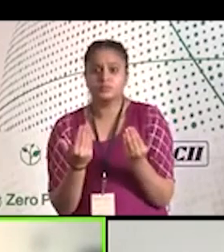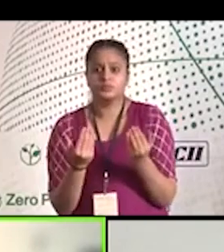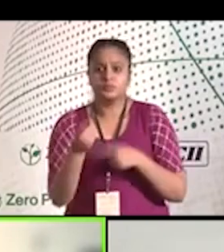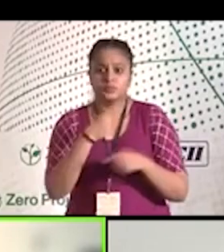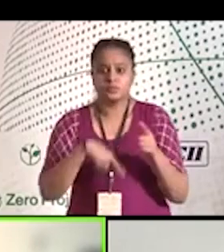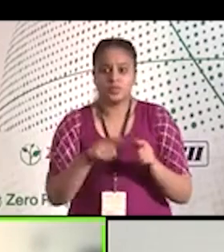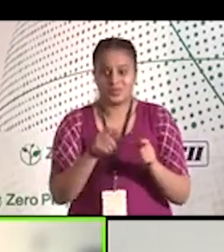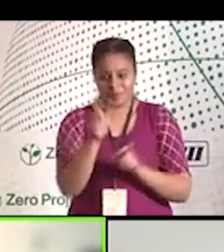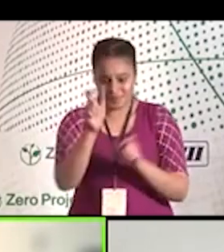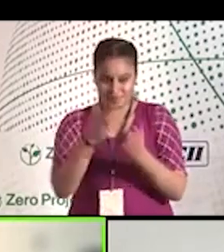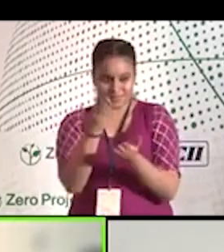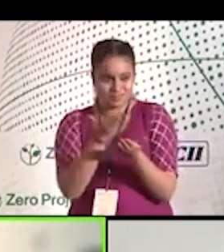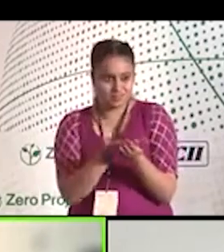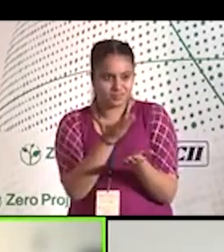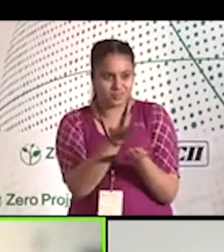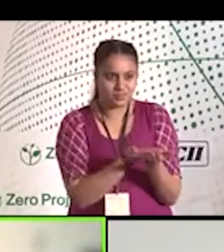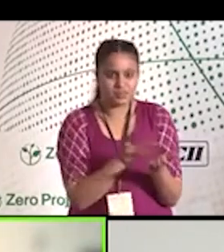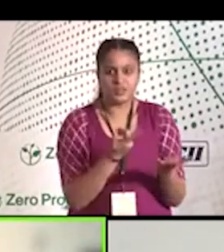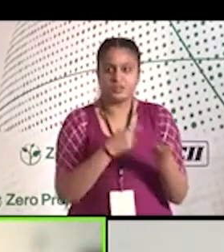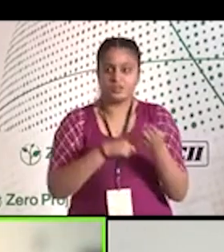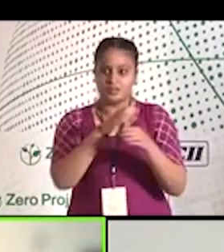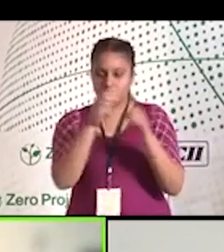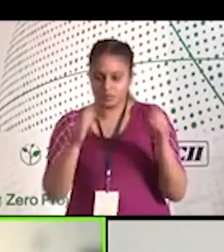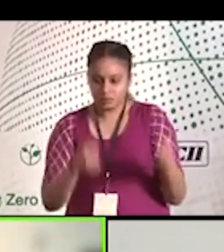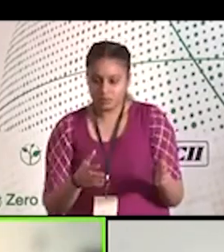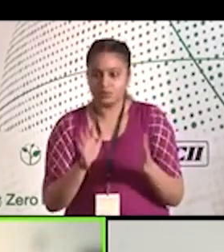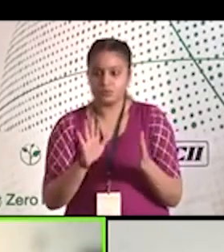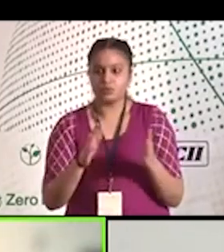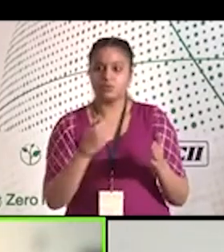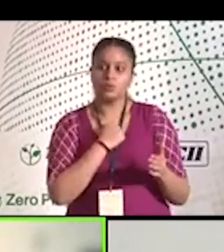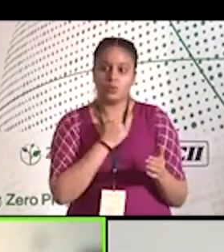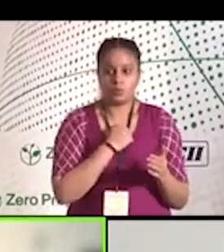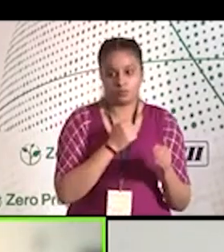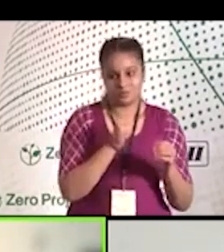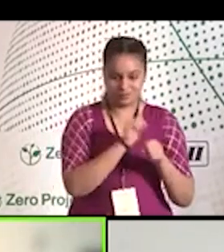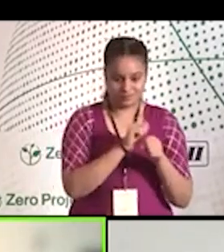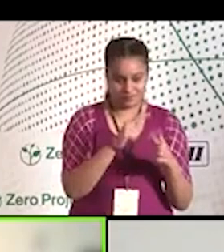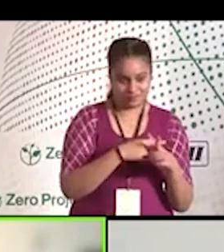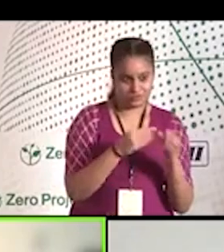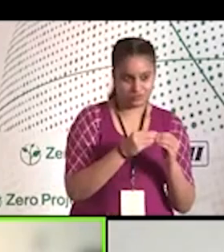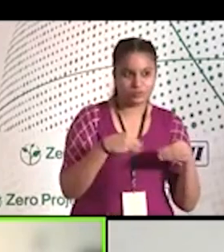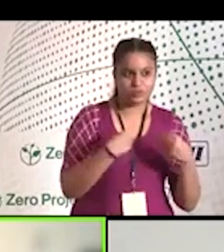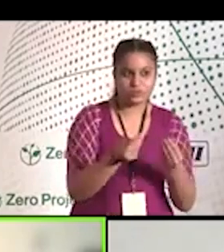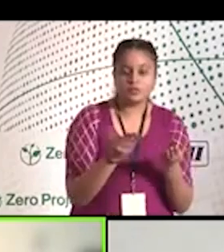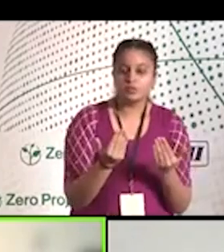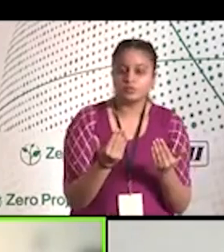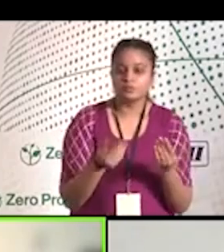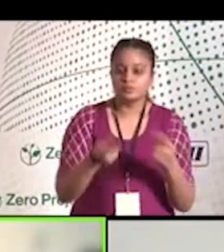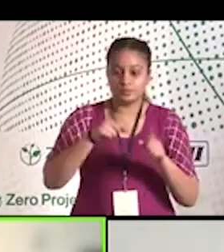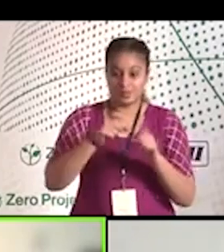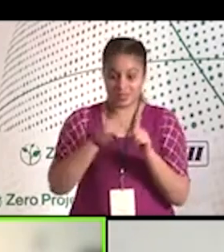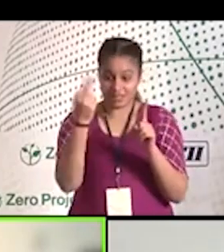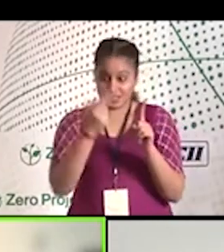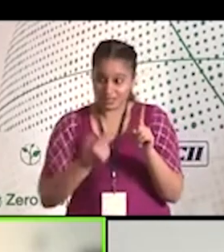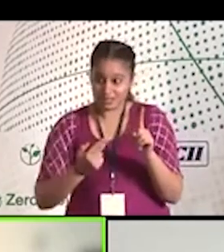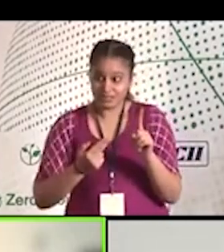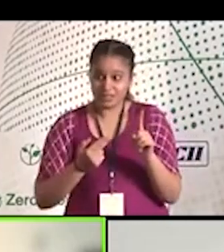and we have resource members in our network as well as the employers, and we have designed it in a way that we begin again.